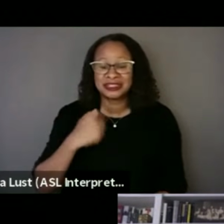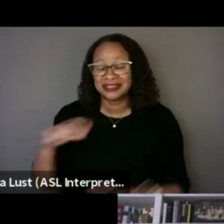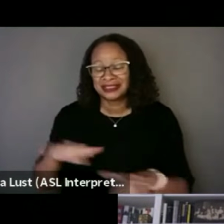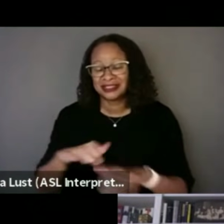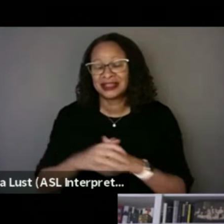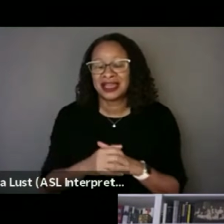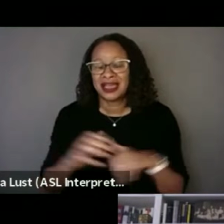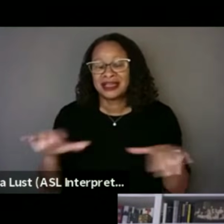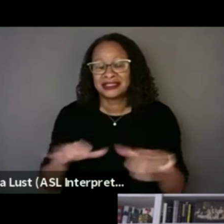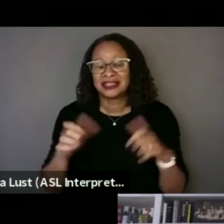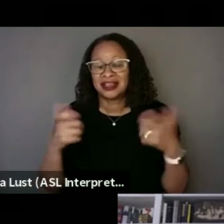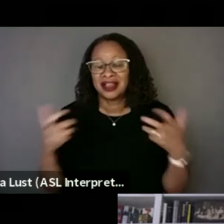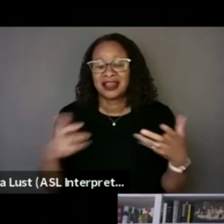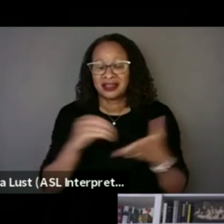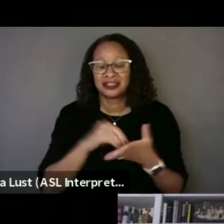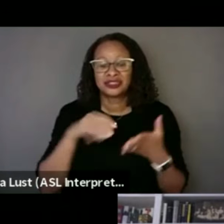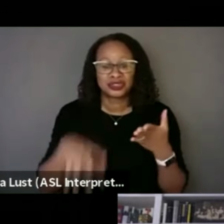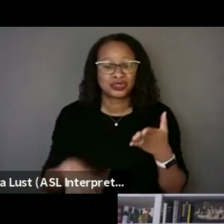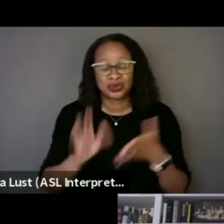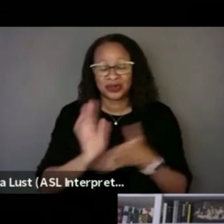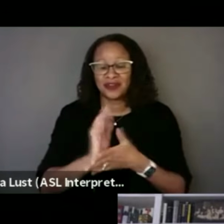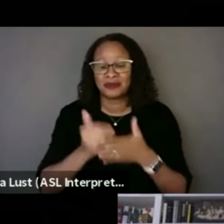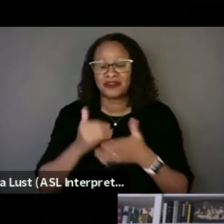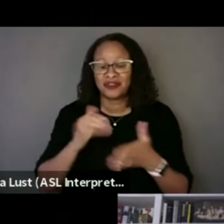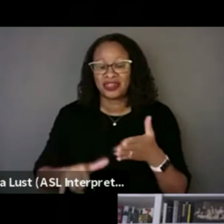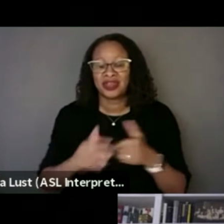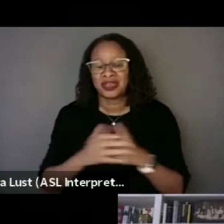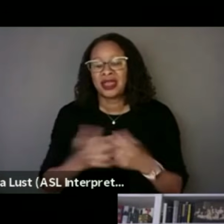of student stuff before that. I came to Germany, basically,